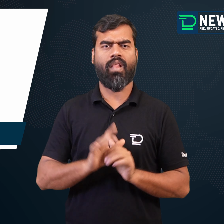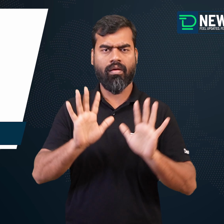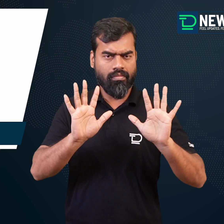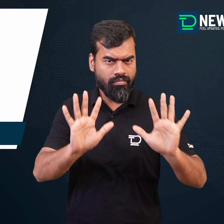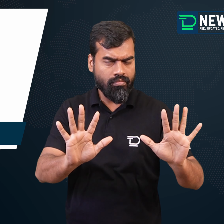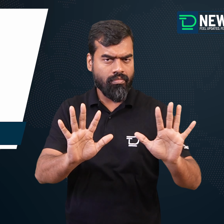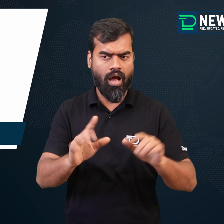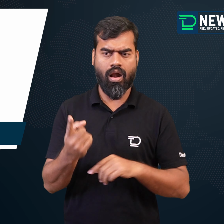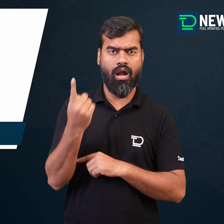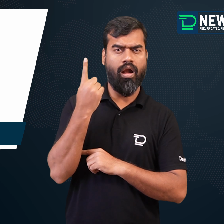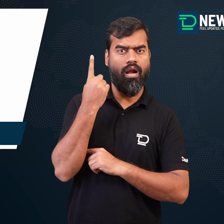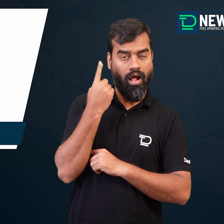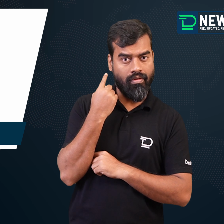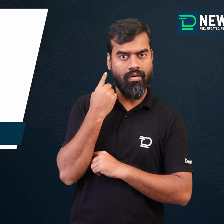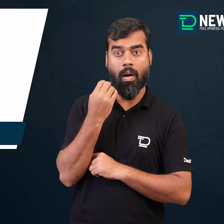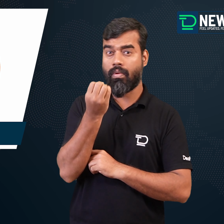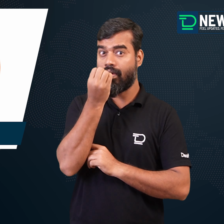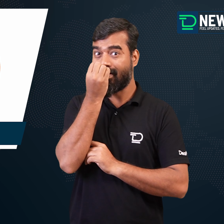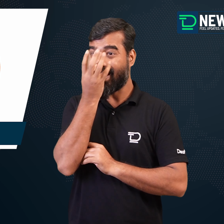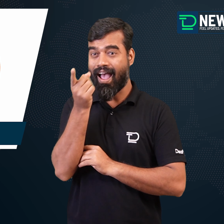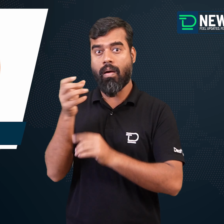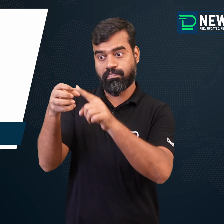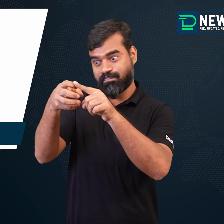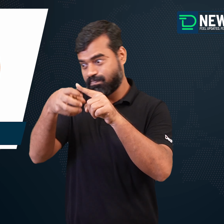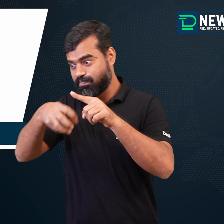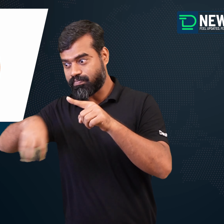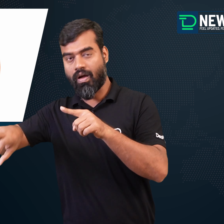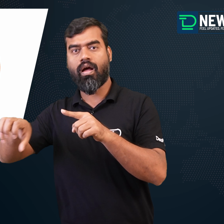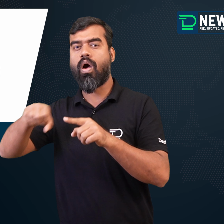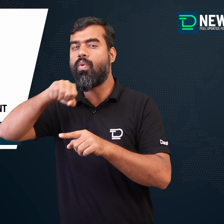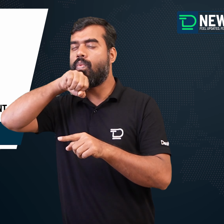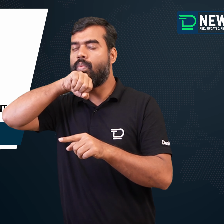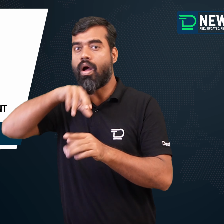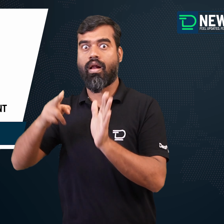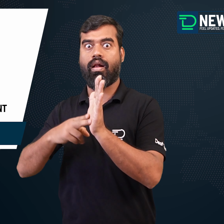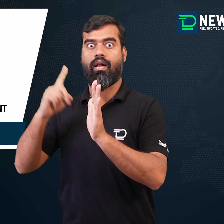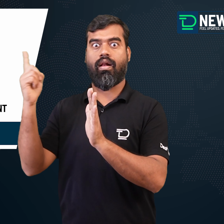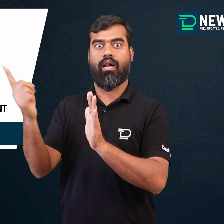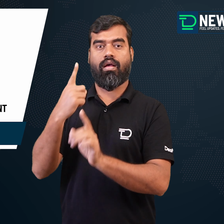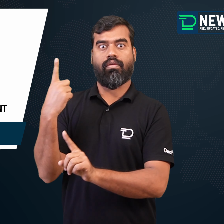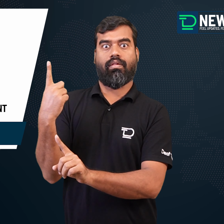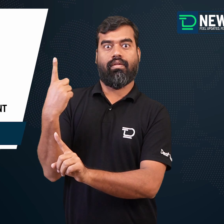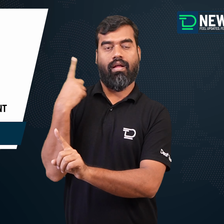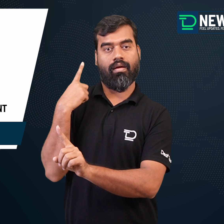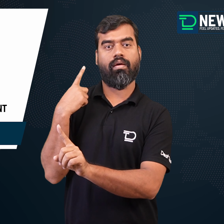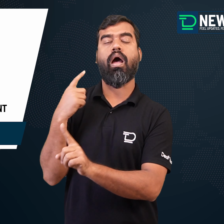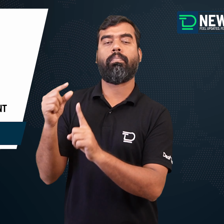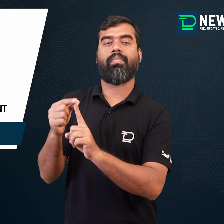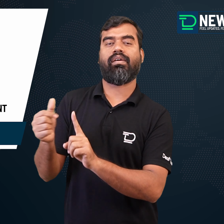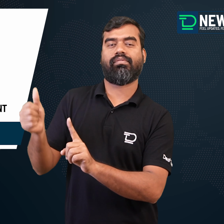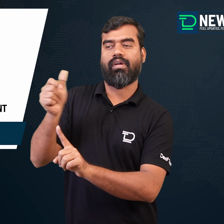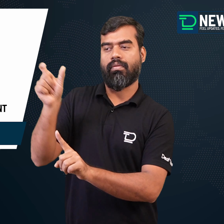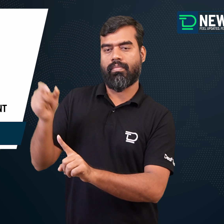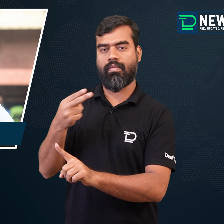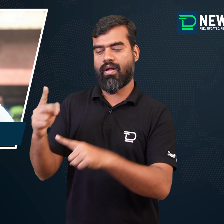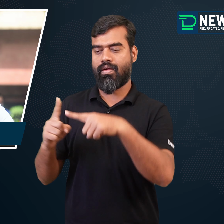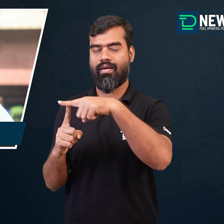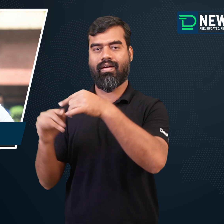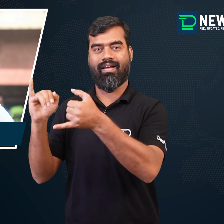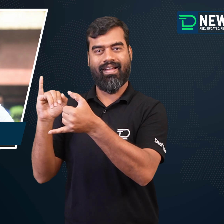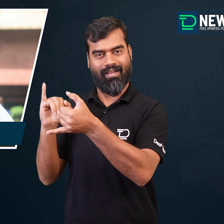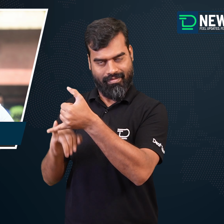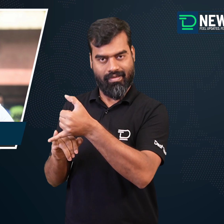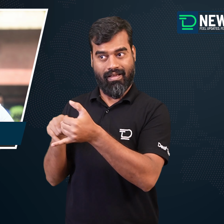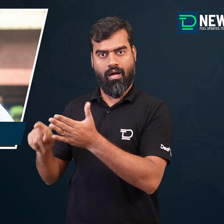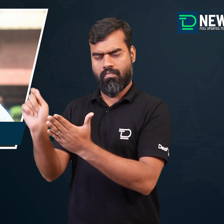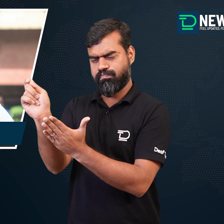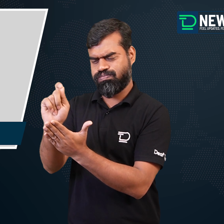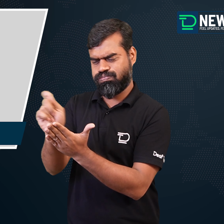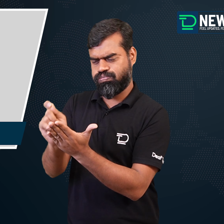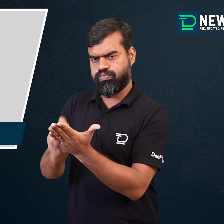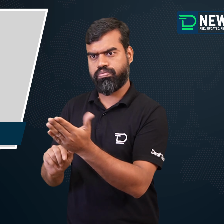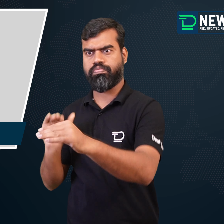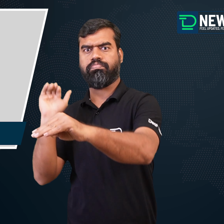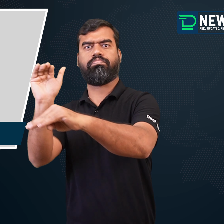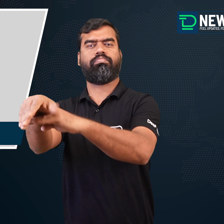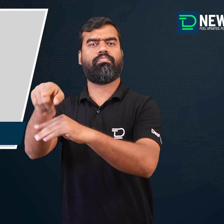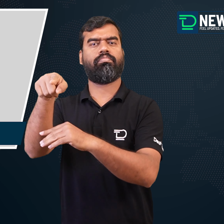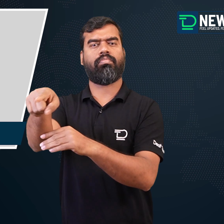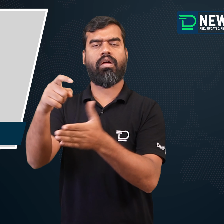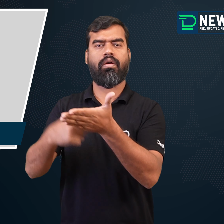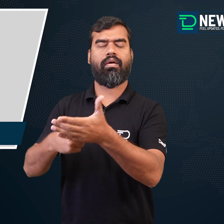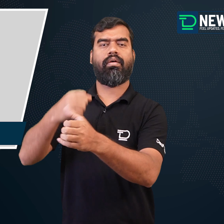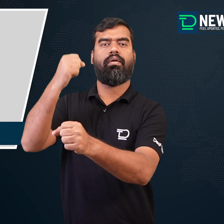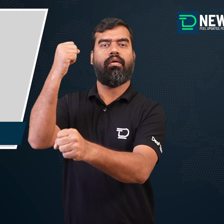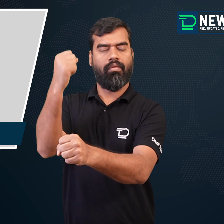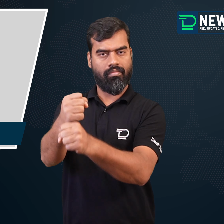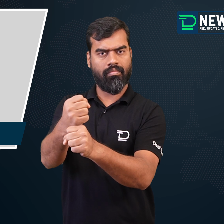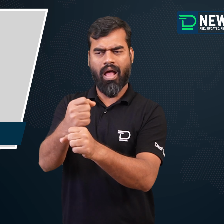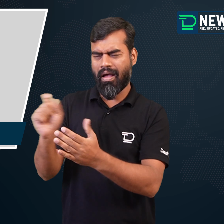But yesterday, BJP Youth National President Tejaswi Surya wrote to Rahul Gandhi.